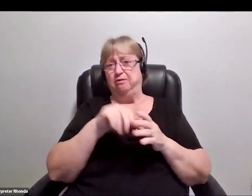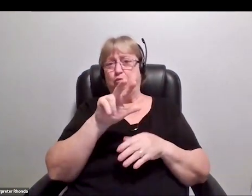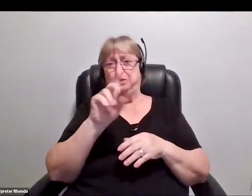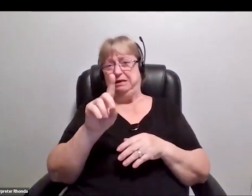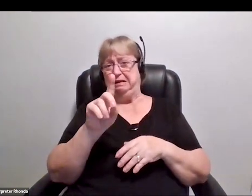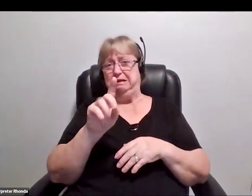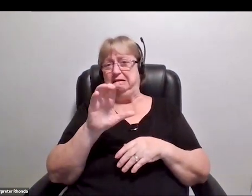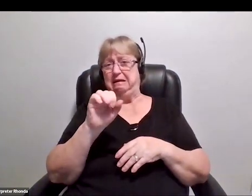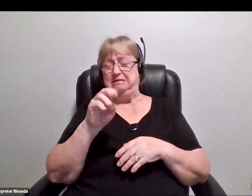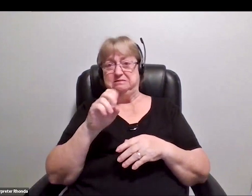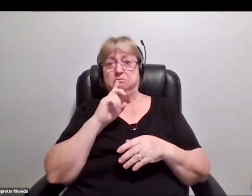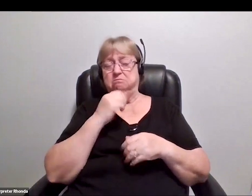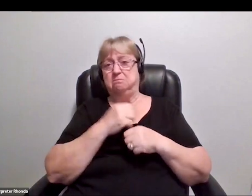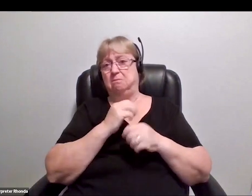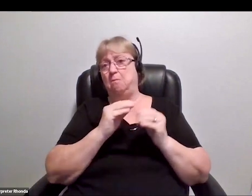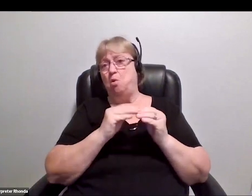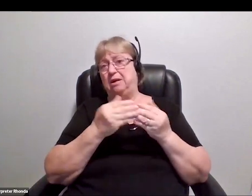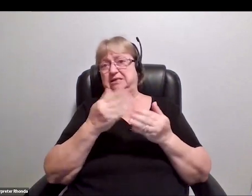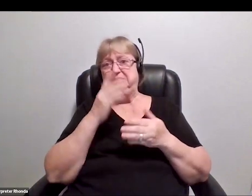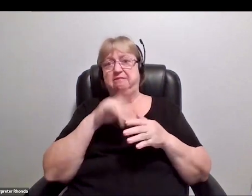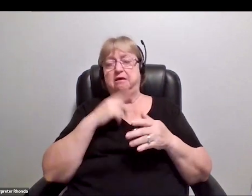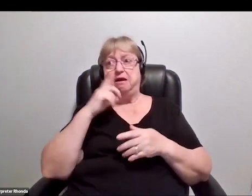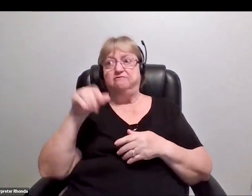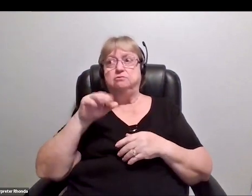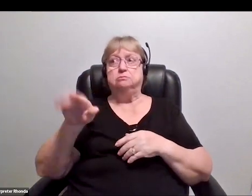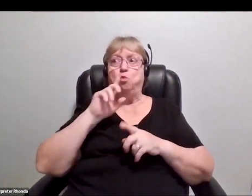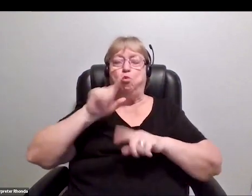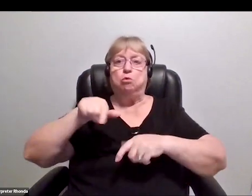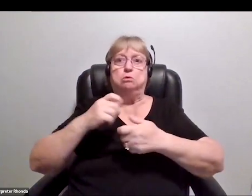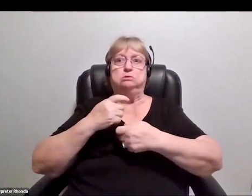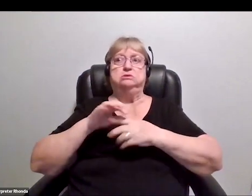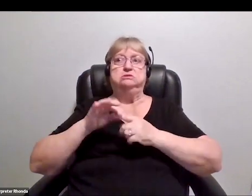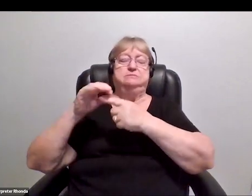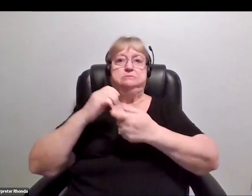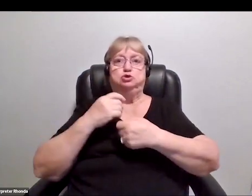which made it a little easier than having to have a custom case. Everything's available in English, Spanish, and French currently.